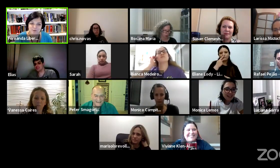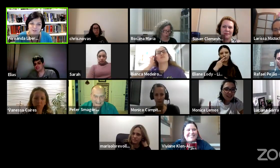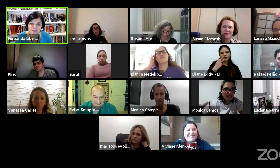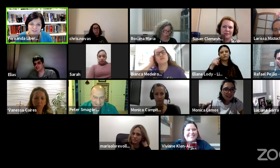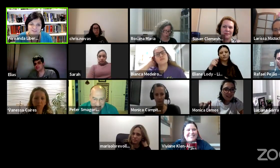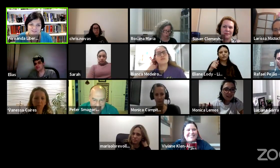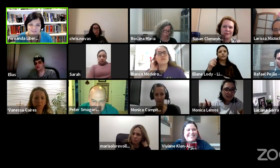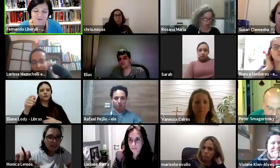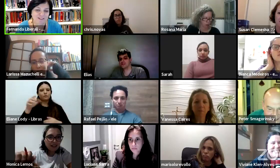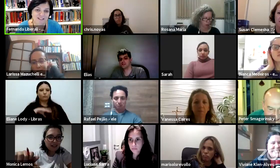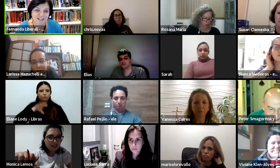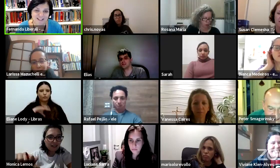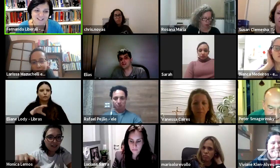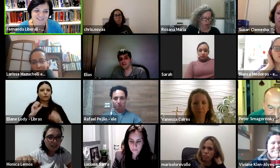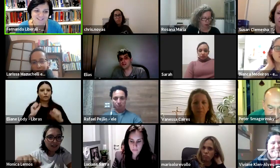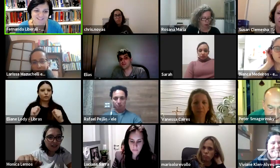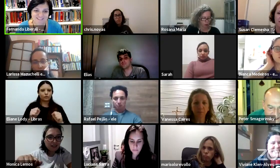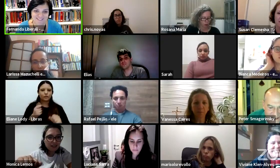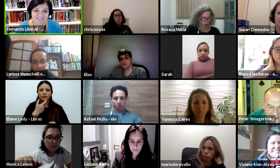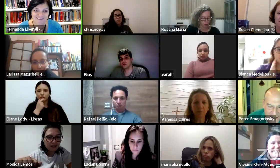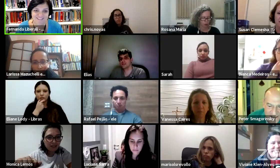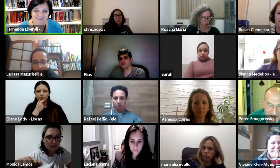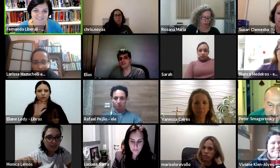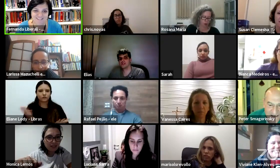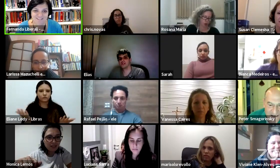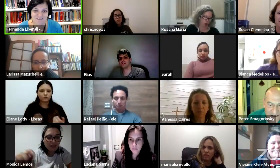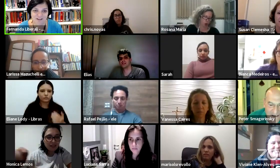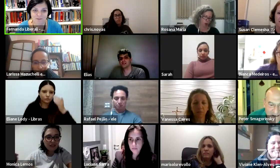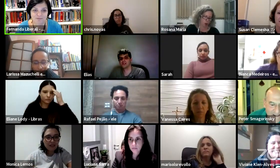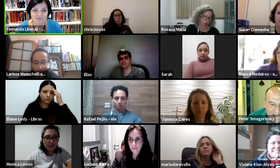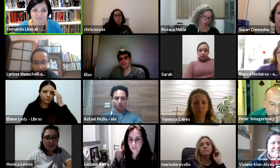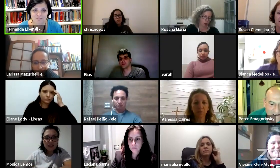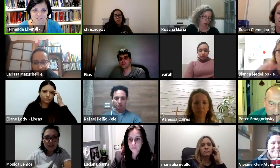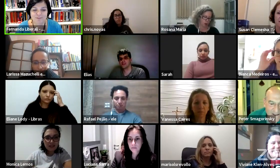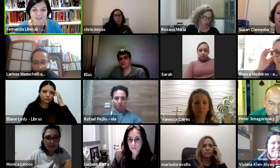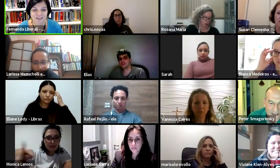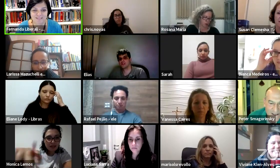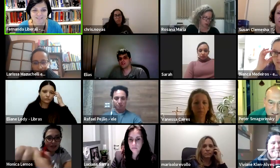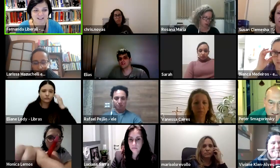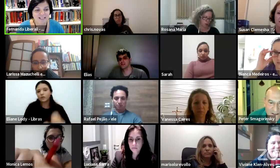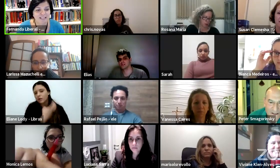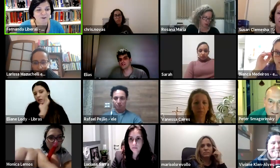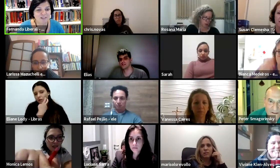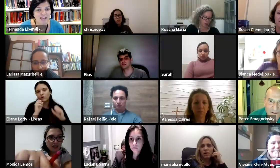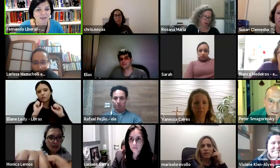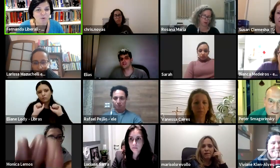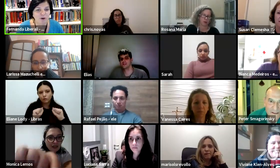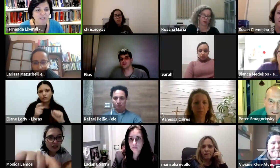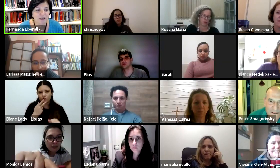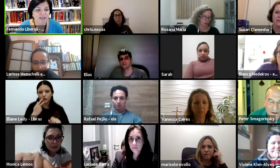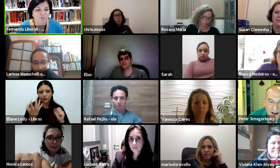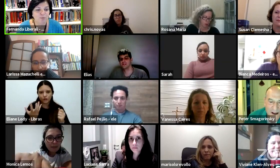the paper to these last two days I'm Monica files, he will say fighting against the fire say fighting against the phasing days.